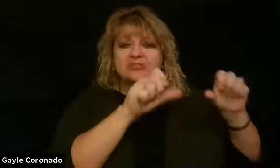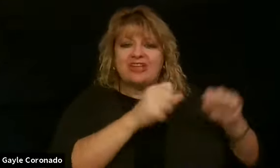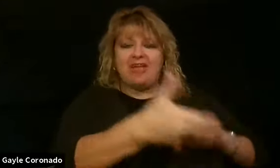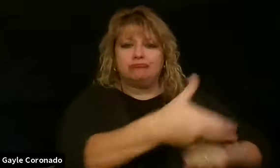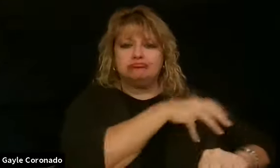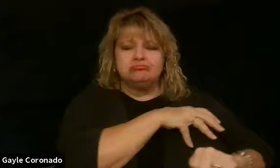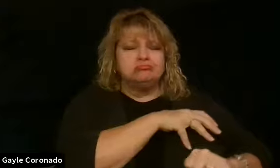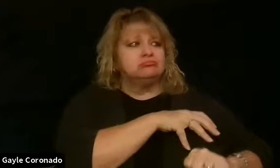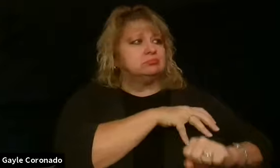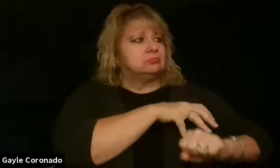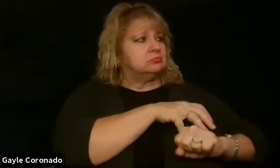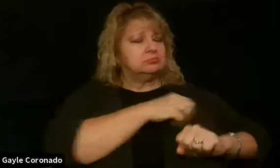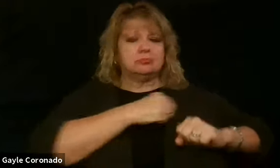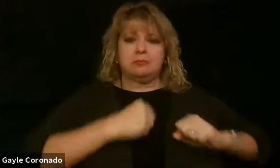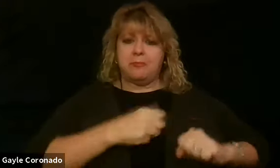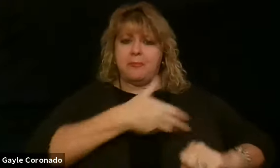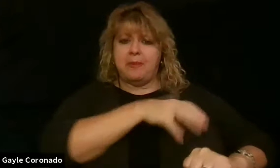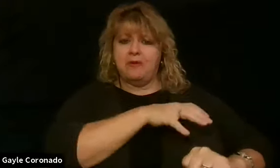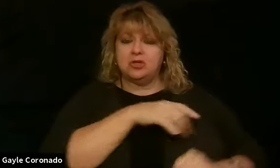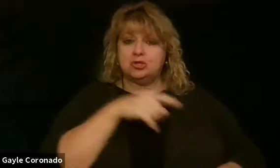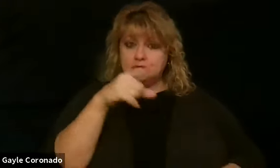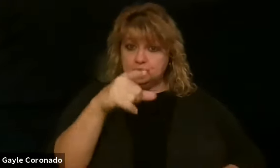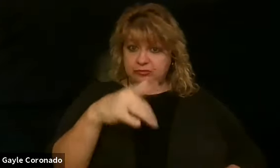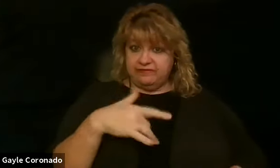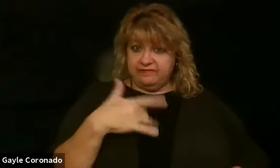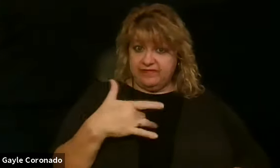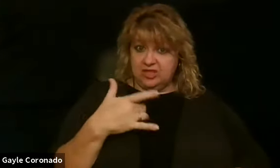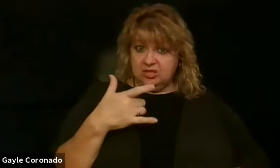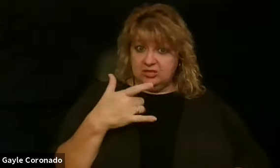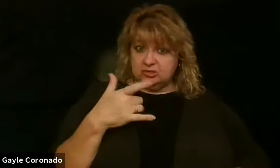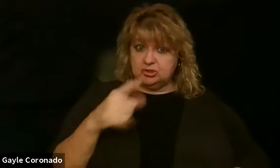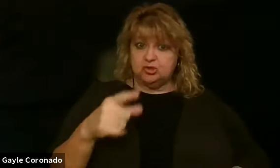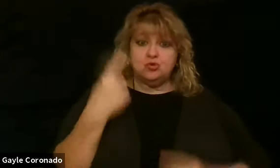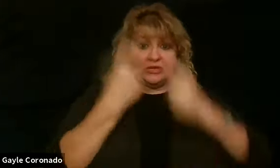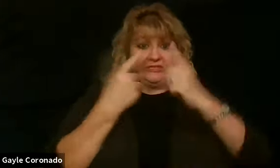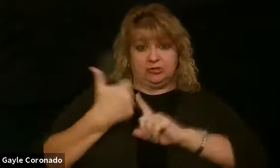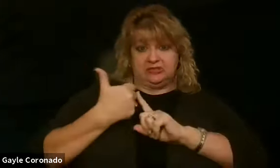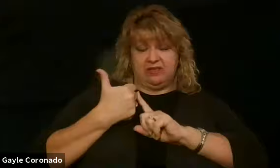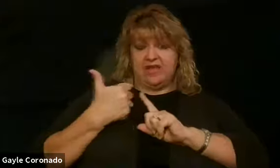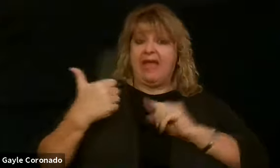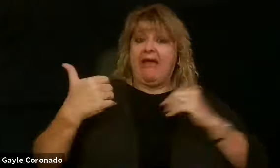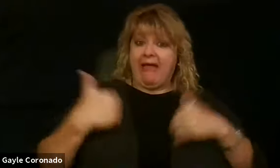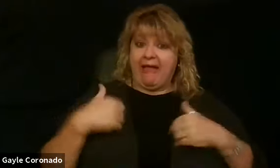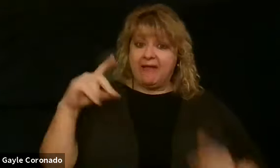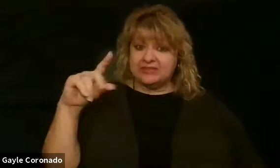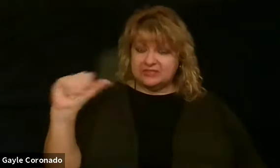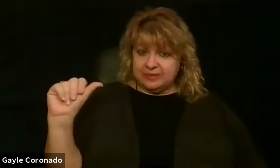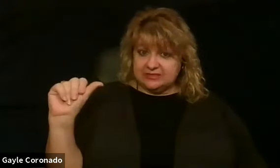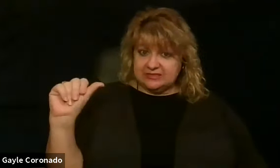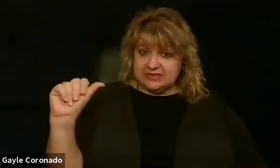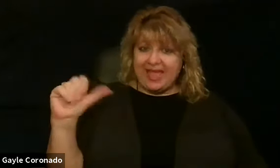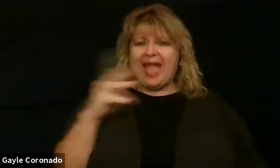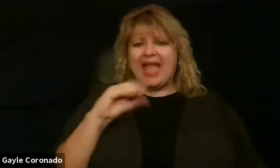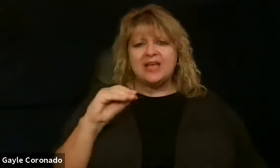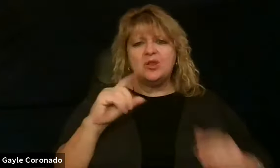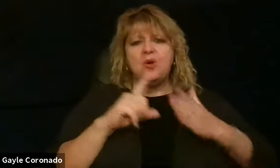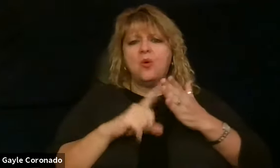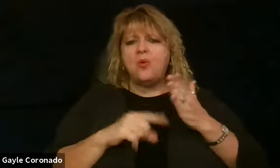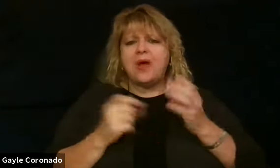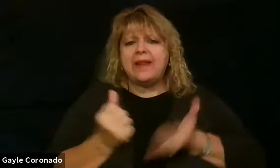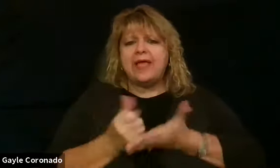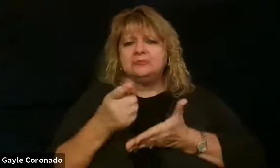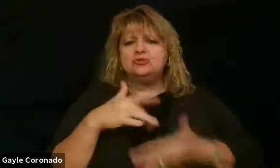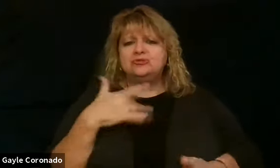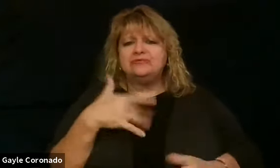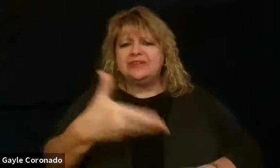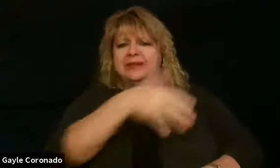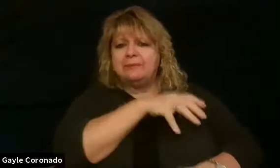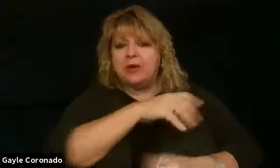So first off, would you consider yourself having a disability. And also, what does make you feel the most empowered